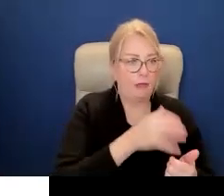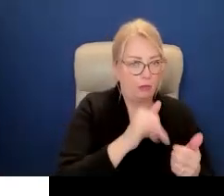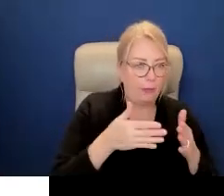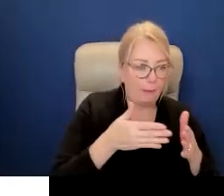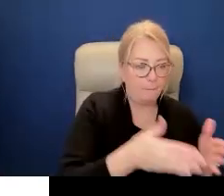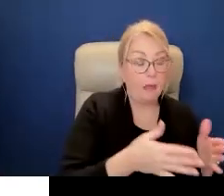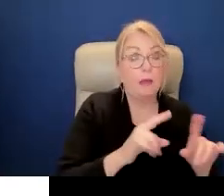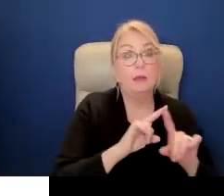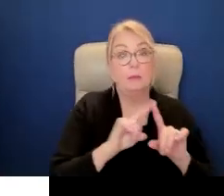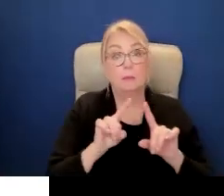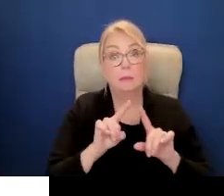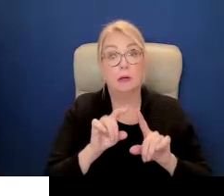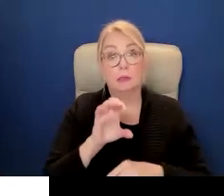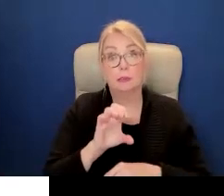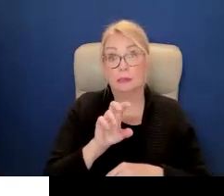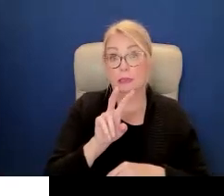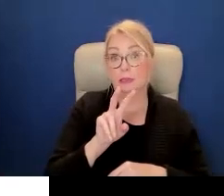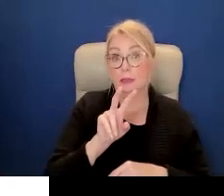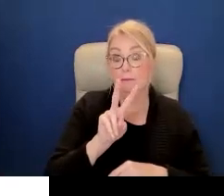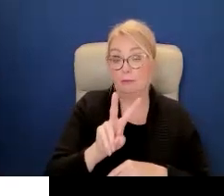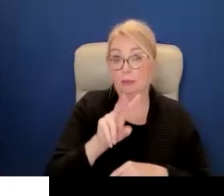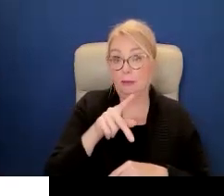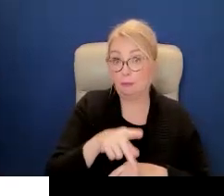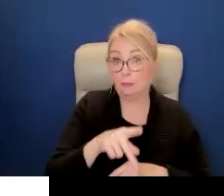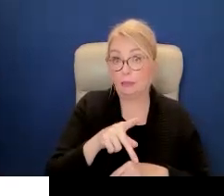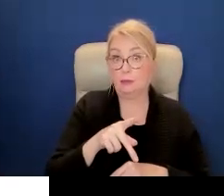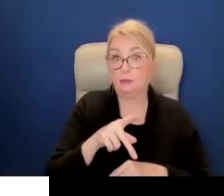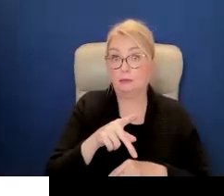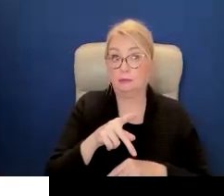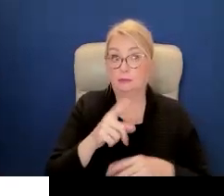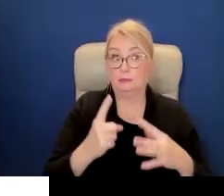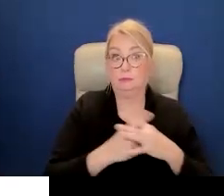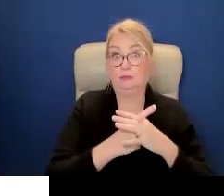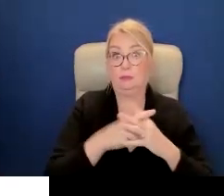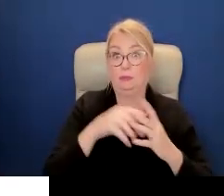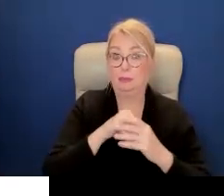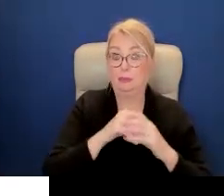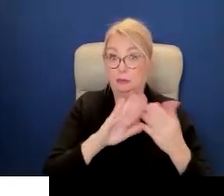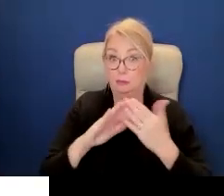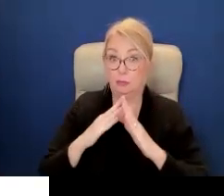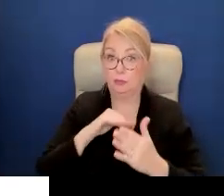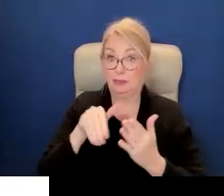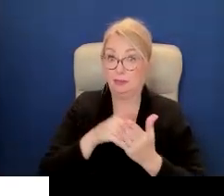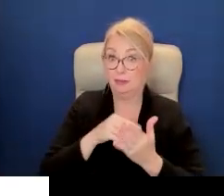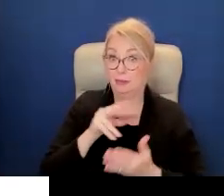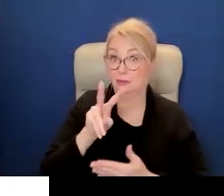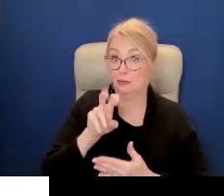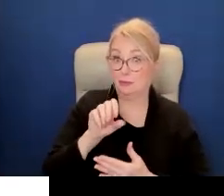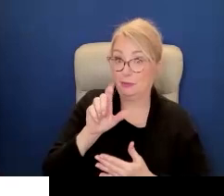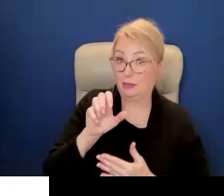CBP's presence in our communities, here in the Central Valley, it's very important to also prepare.